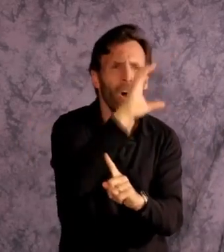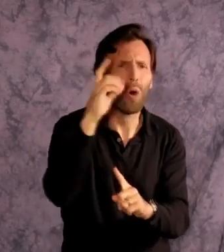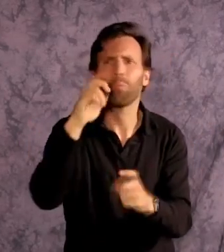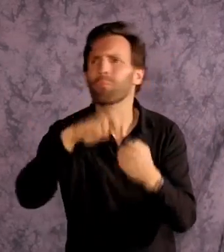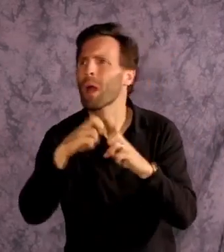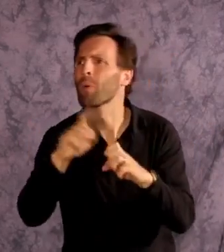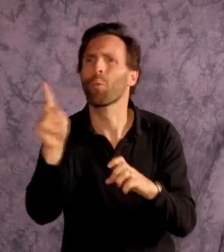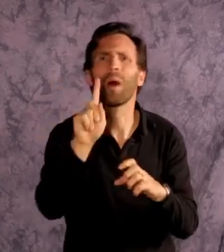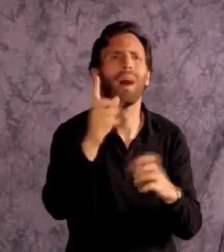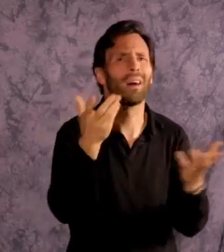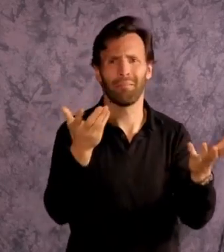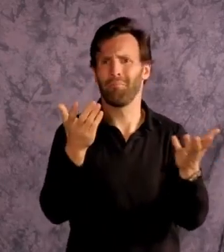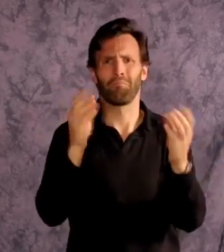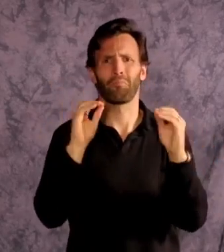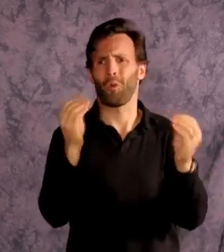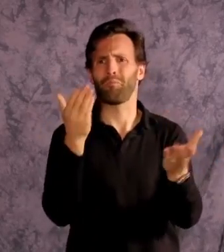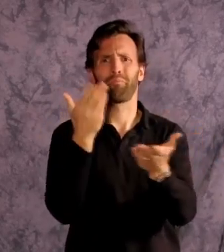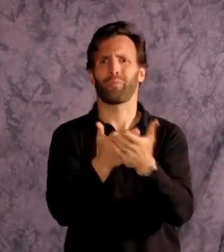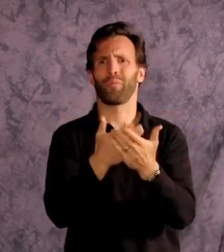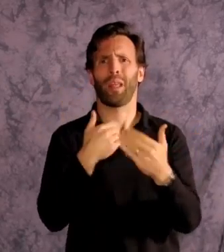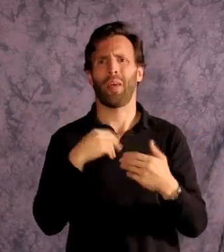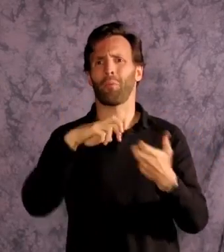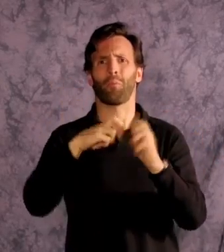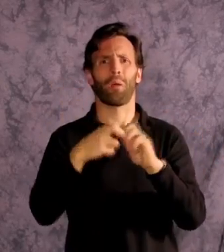The proposed amendment is a misguided "solution"